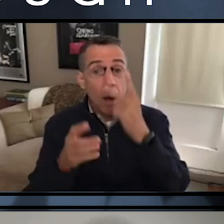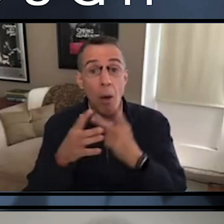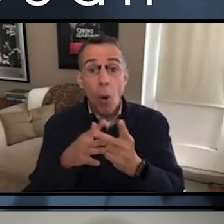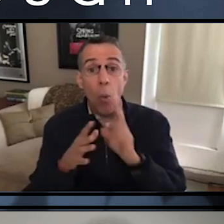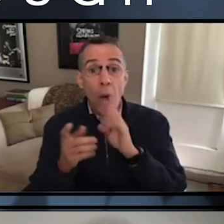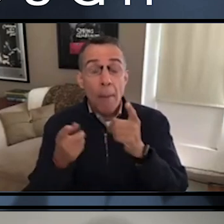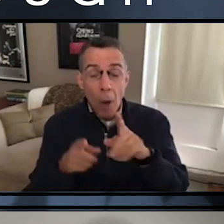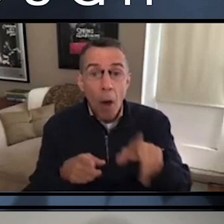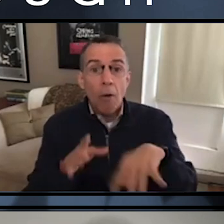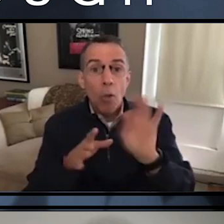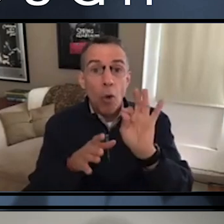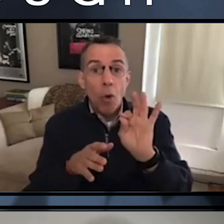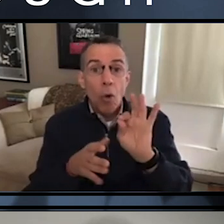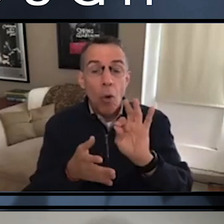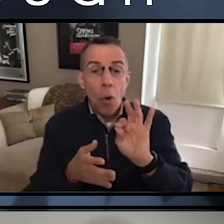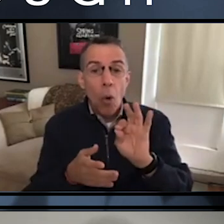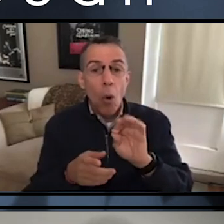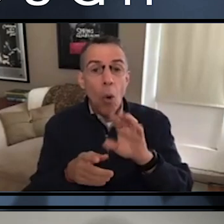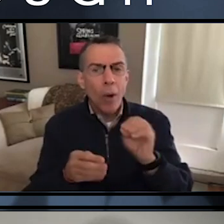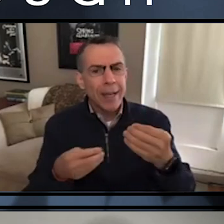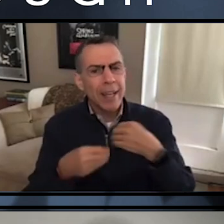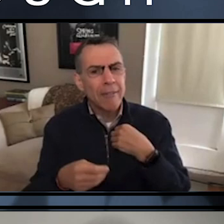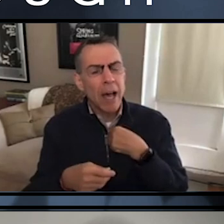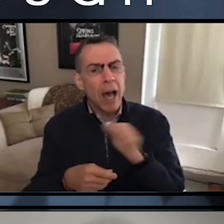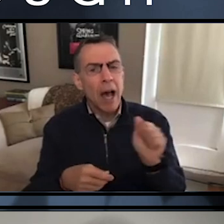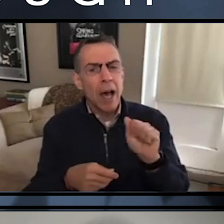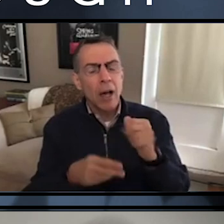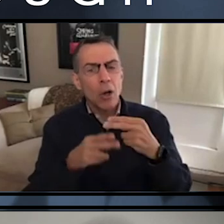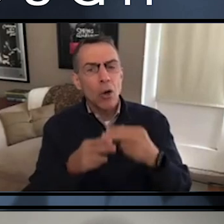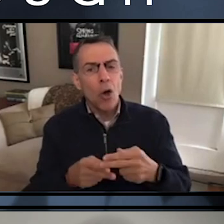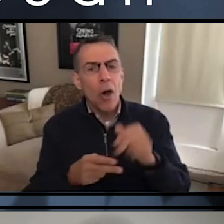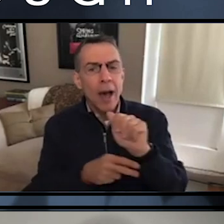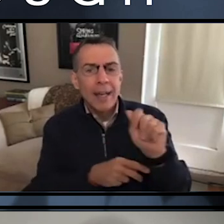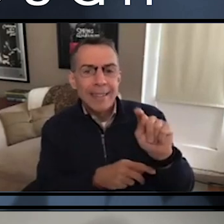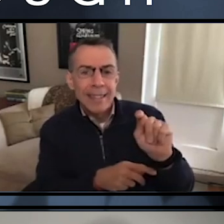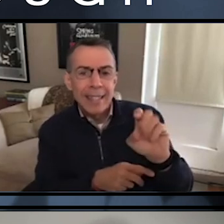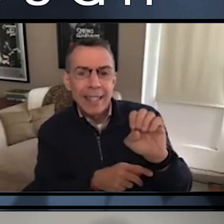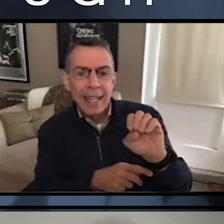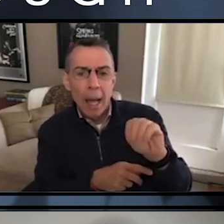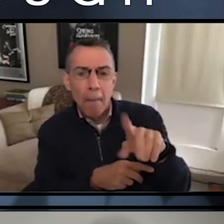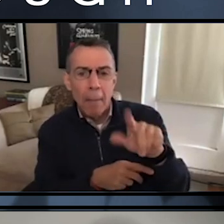stuff out and sort of like, hopefully give us a template and give people more tools to work with. Did you figure some things out?